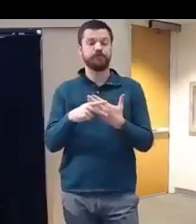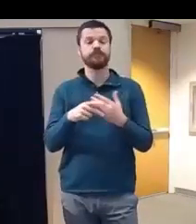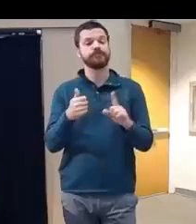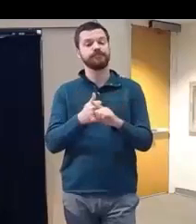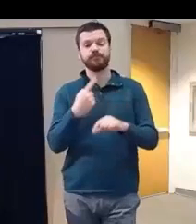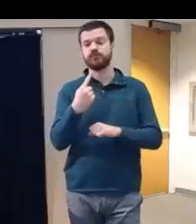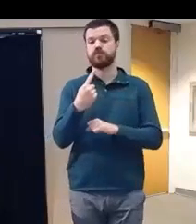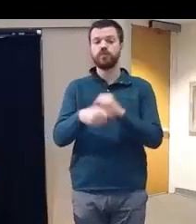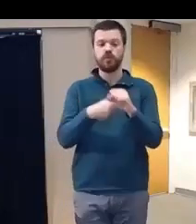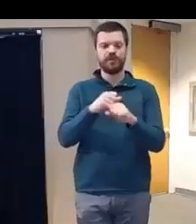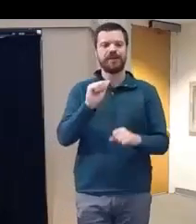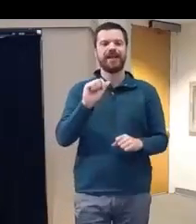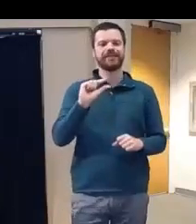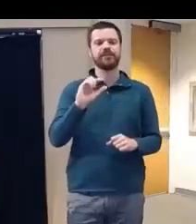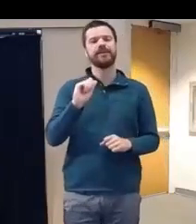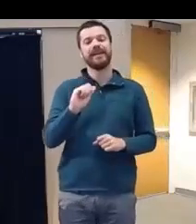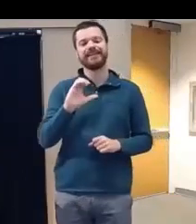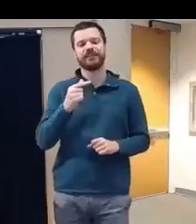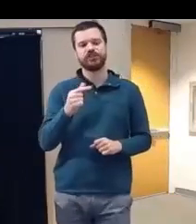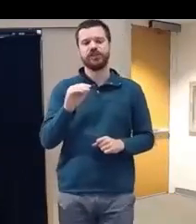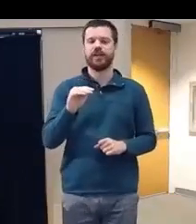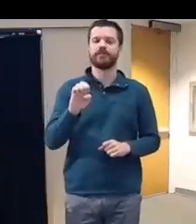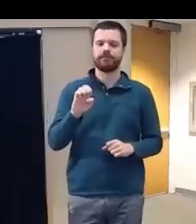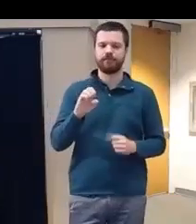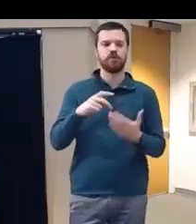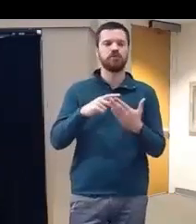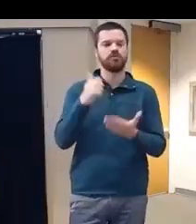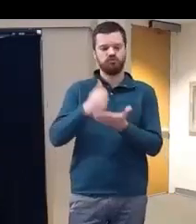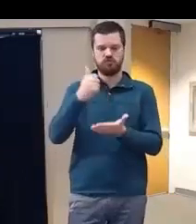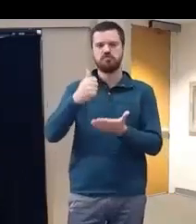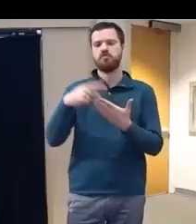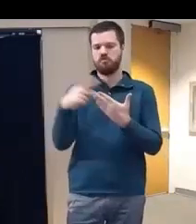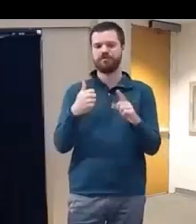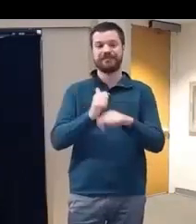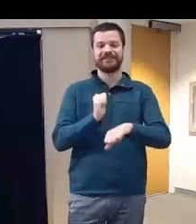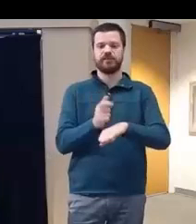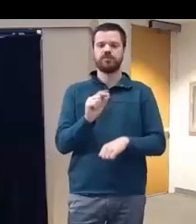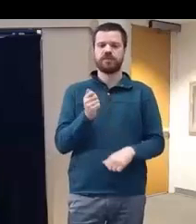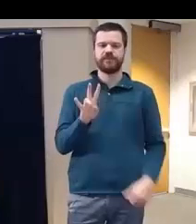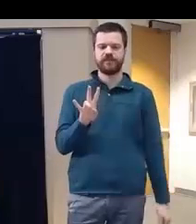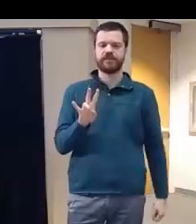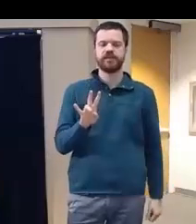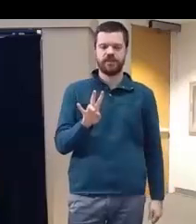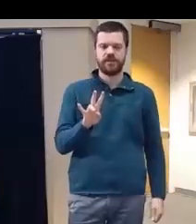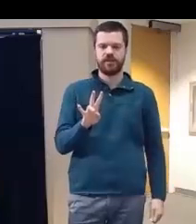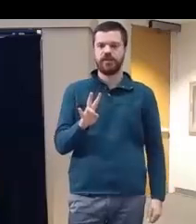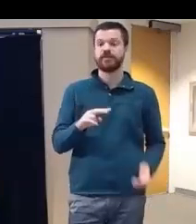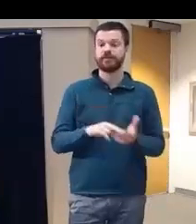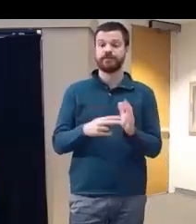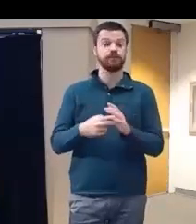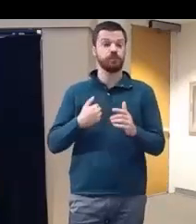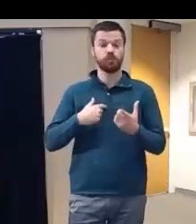is a one-year acgme accredited program and it was established in 2017. we take one fellow per year